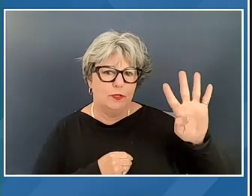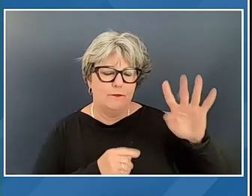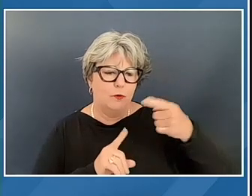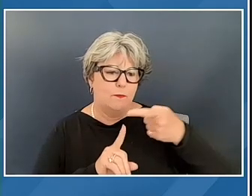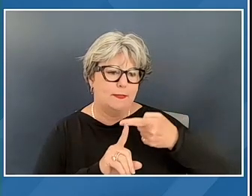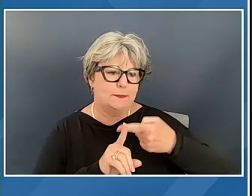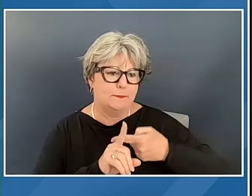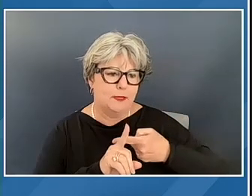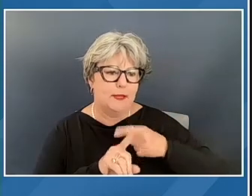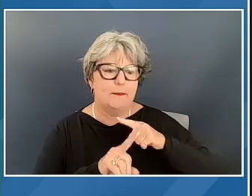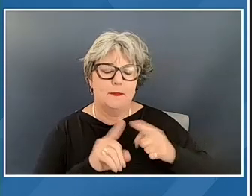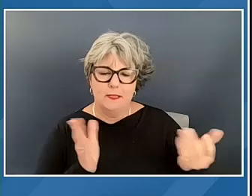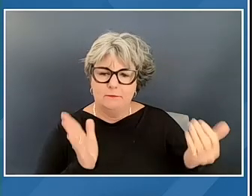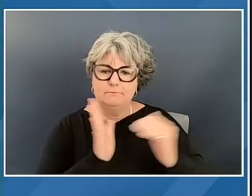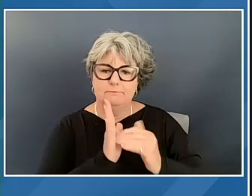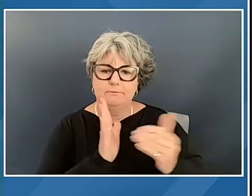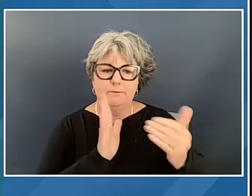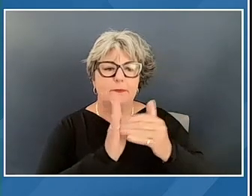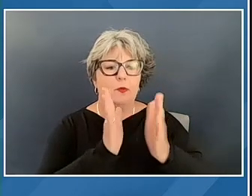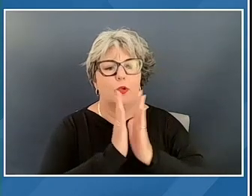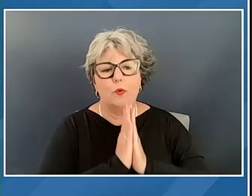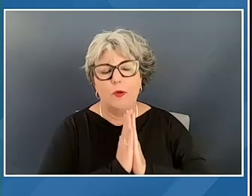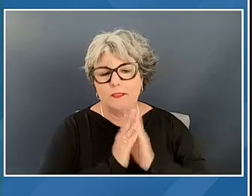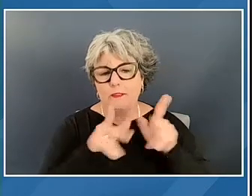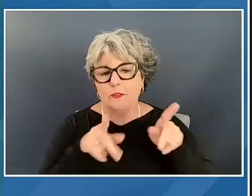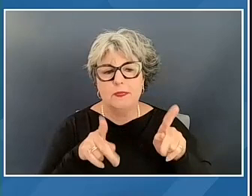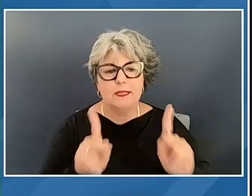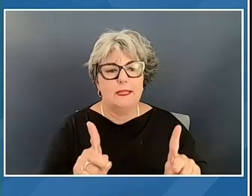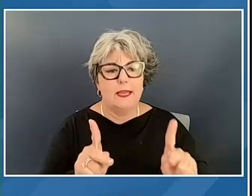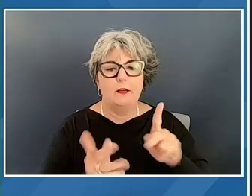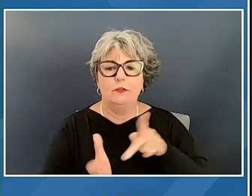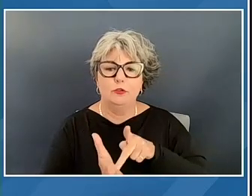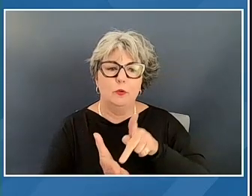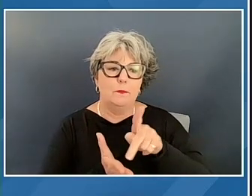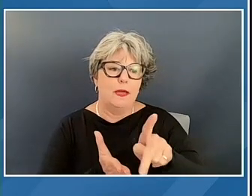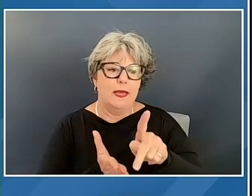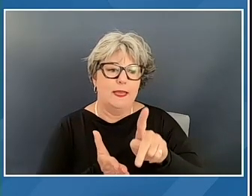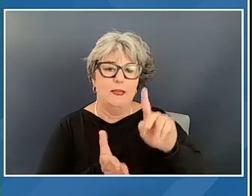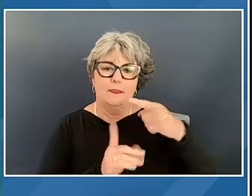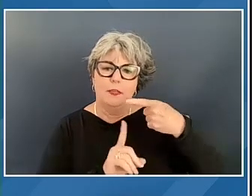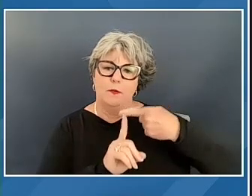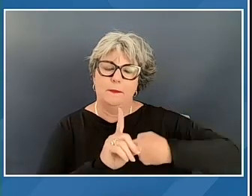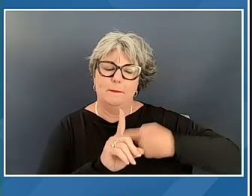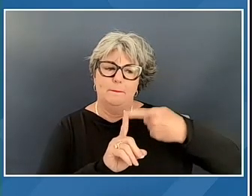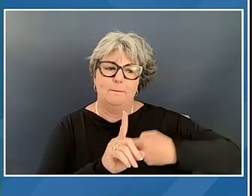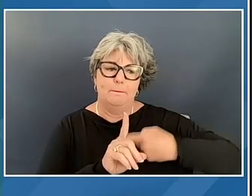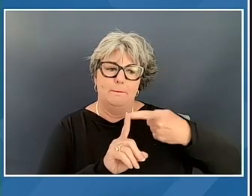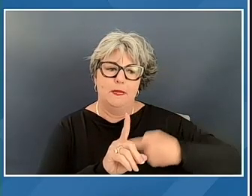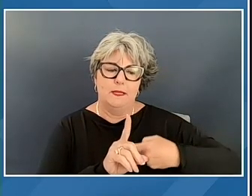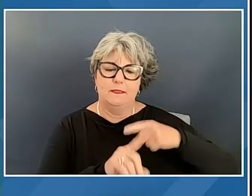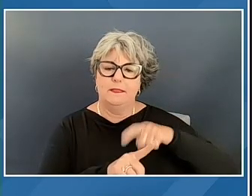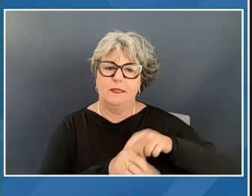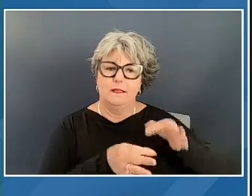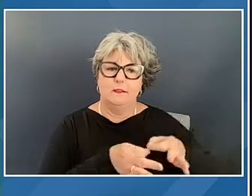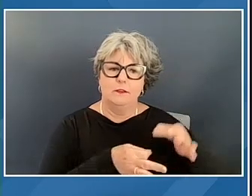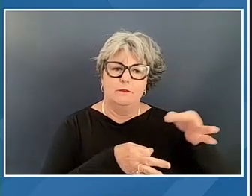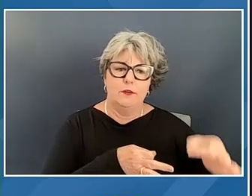repeatedly requested to be allowed to repay those months that I spent into deferment- in deferment that I was not